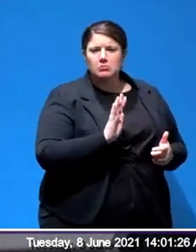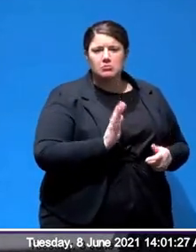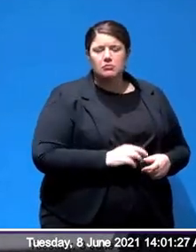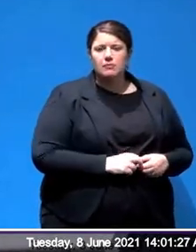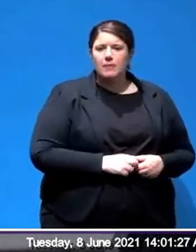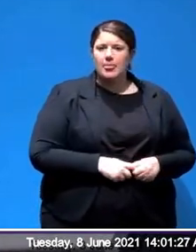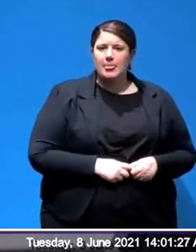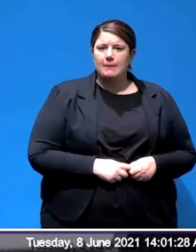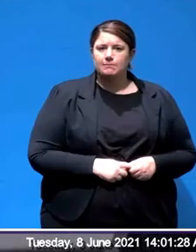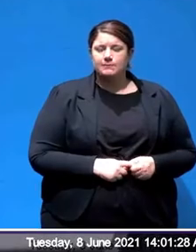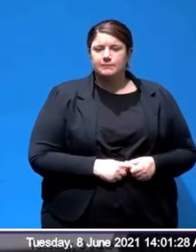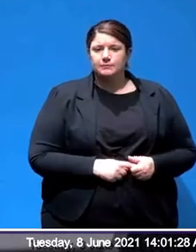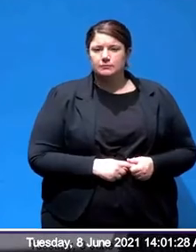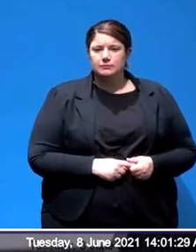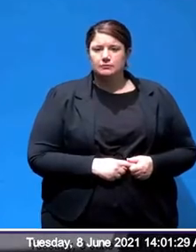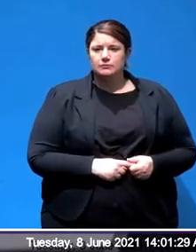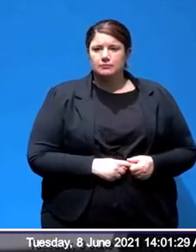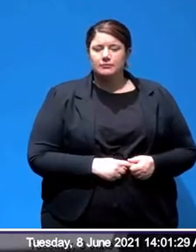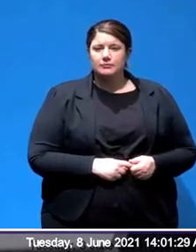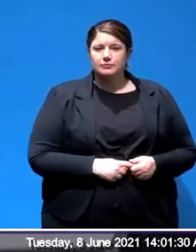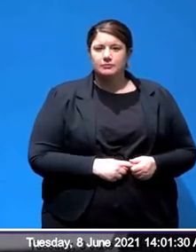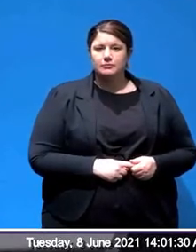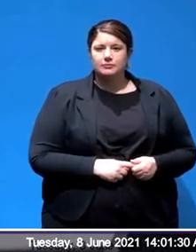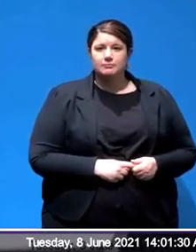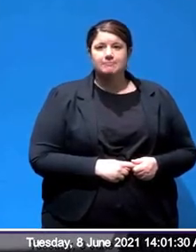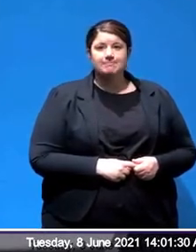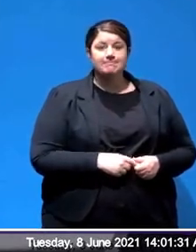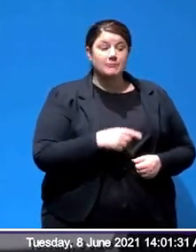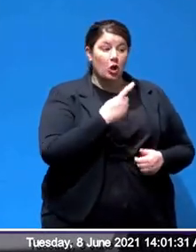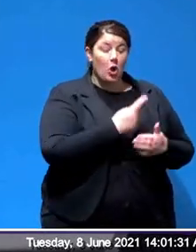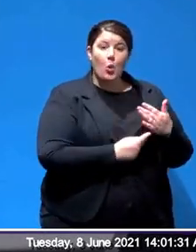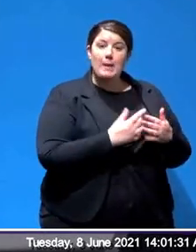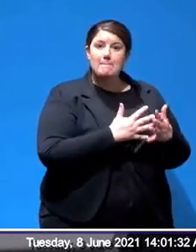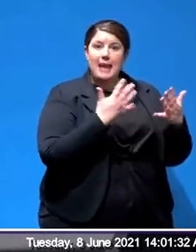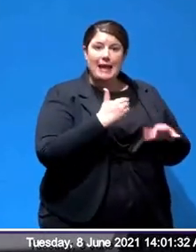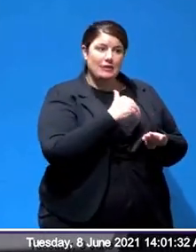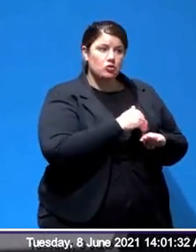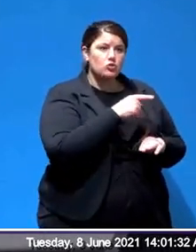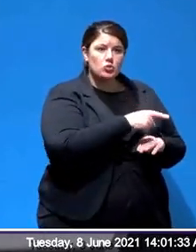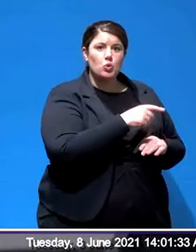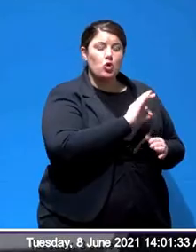I guess staff conflicts would probably be the main one that would be under-reported.